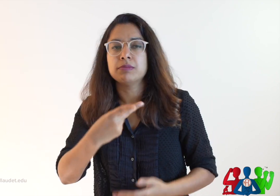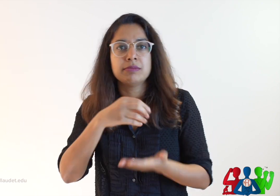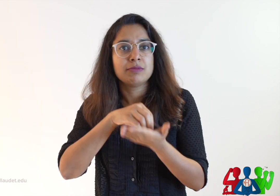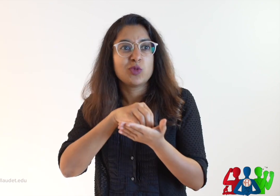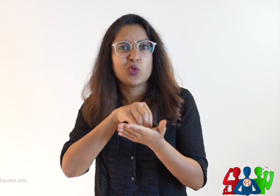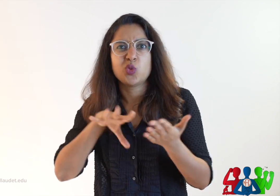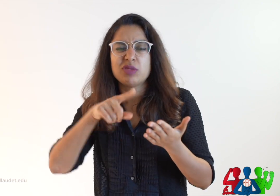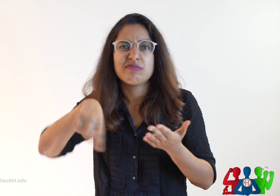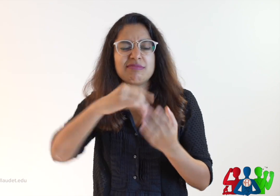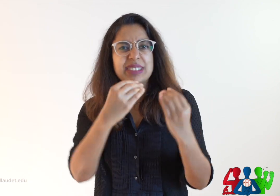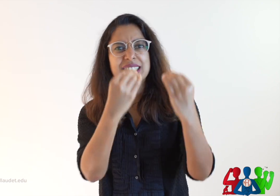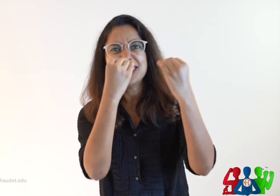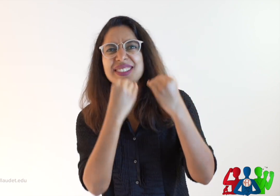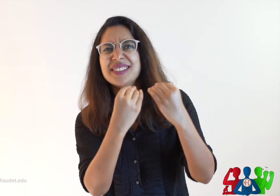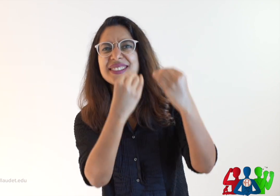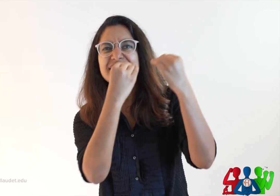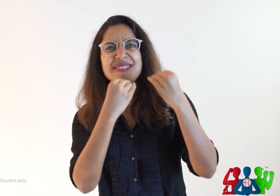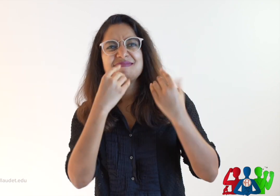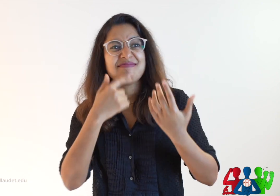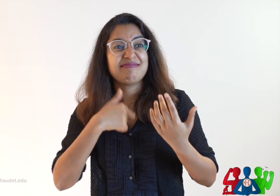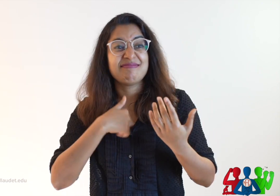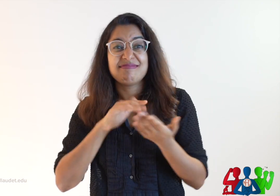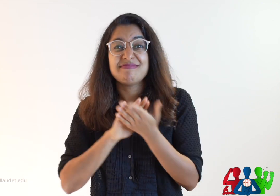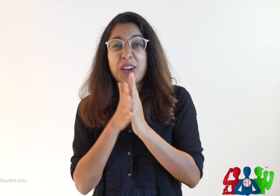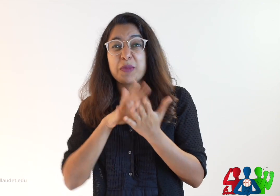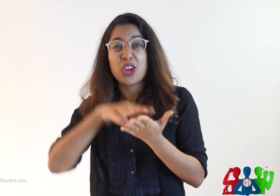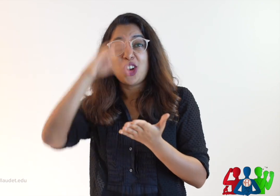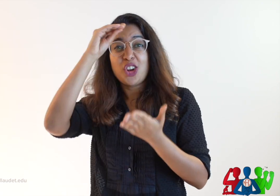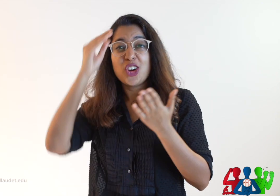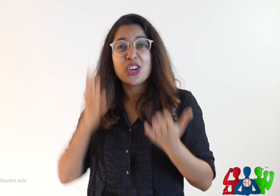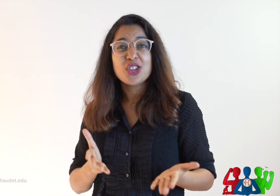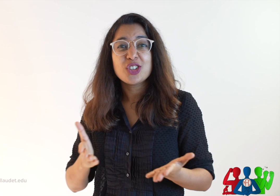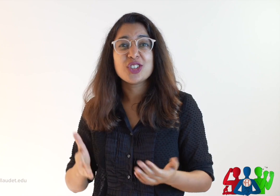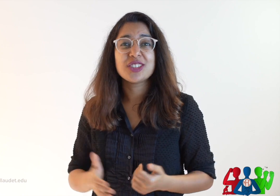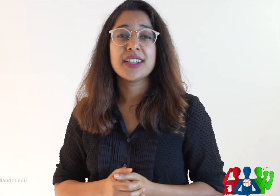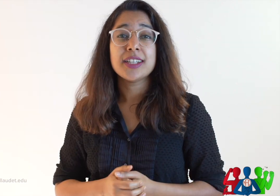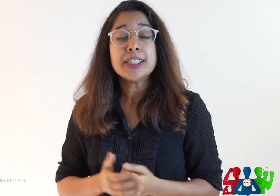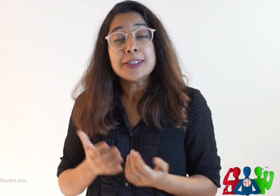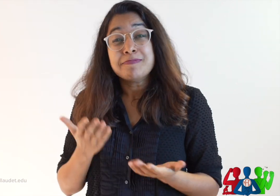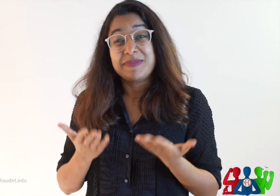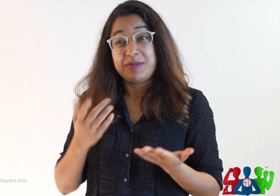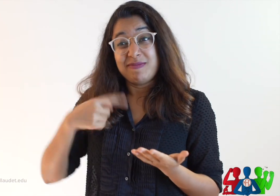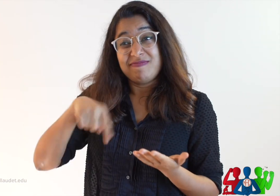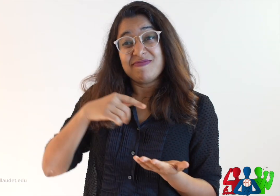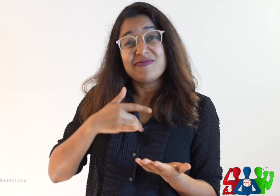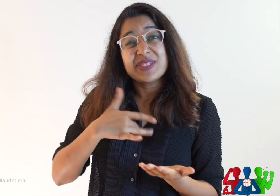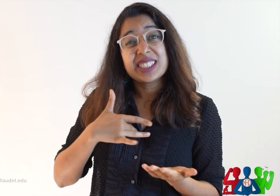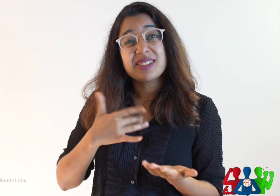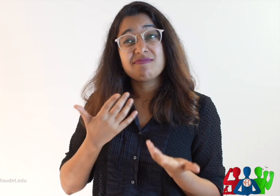and bias and oftentimes, the script is flipped, where we as teachers become the learners.